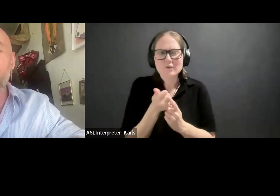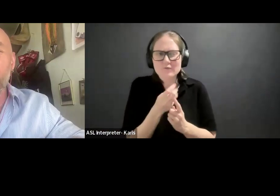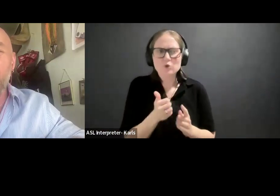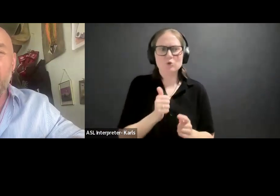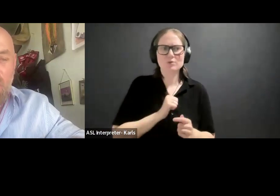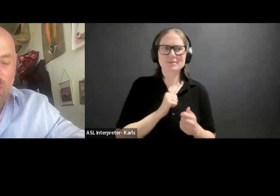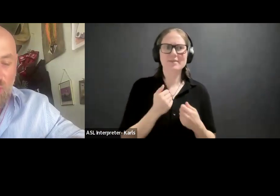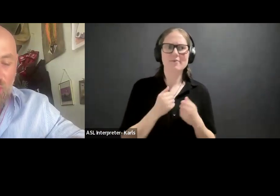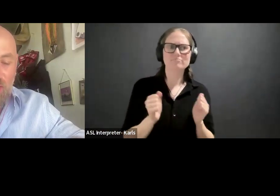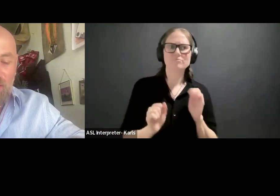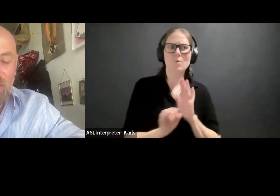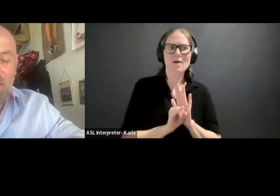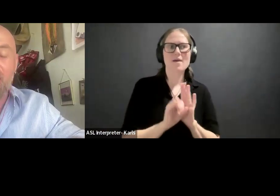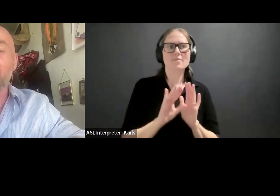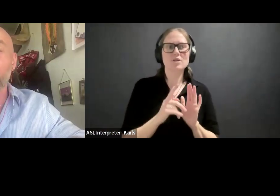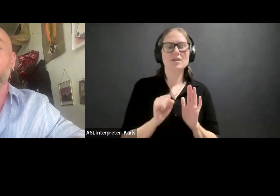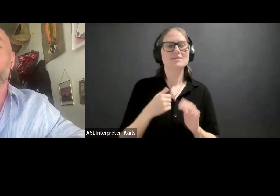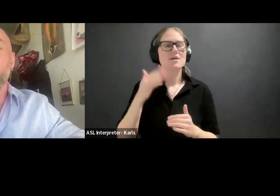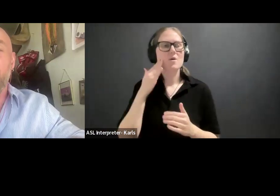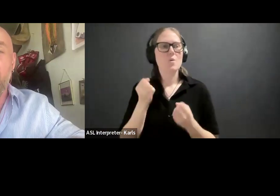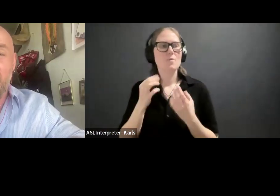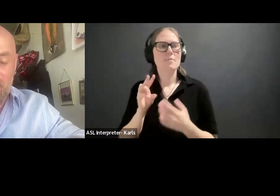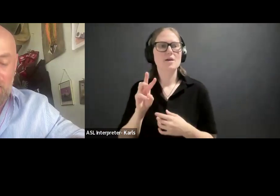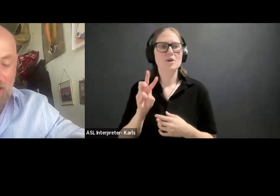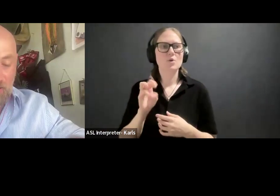I know many woke moralists who would cancel the term chakal altogether.